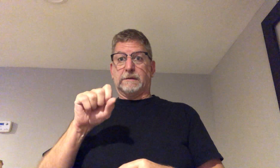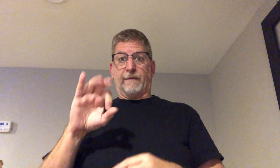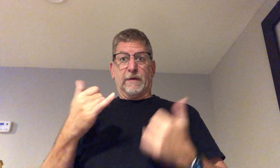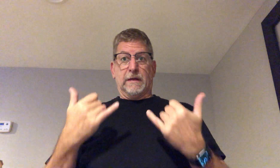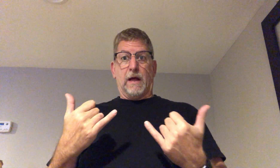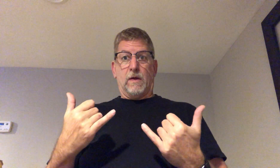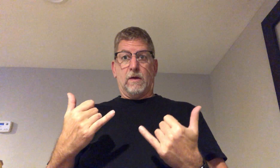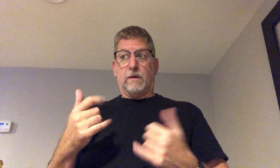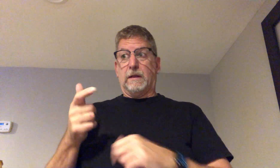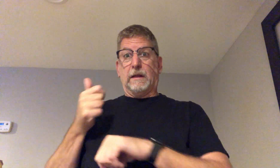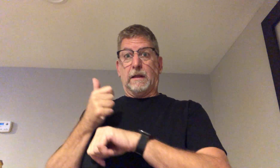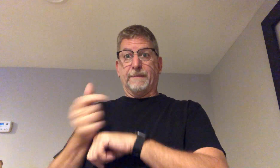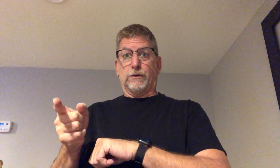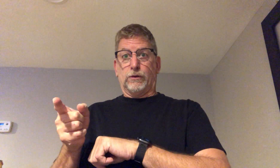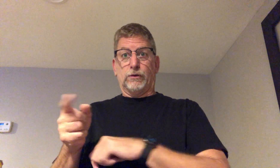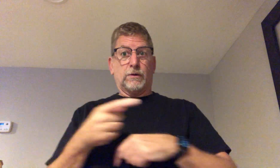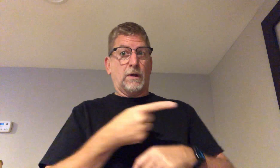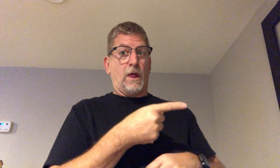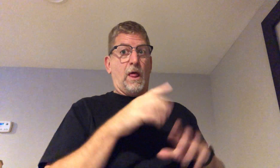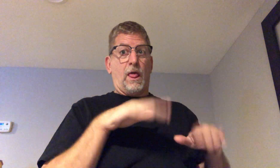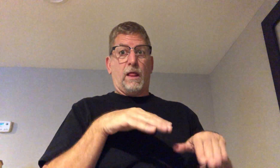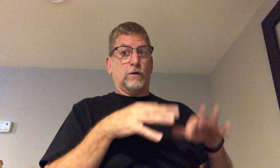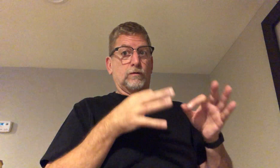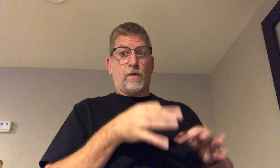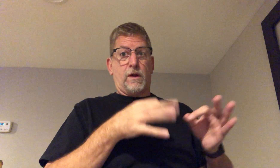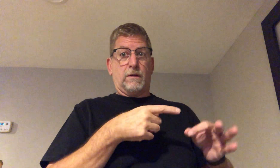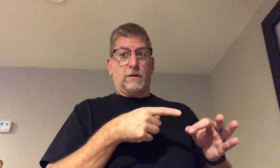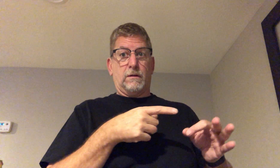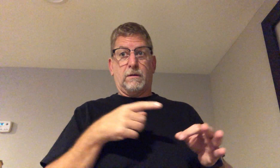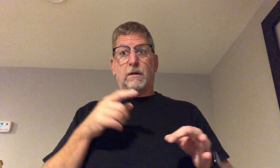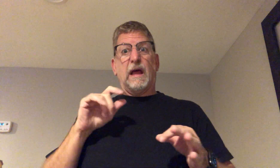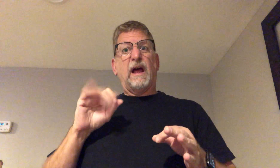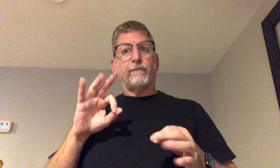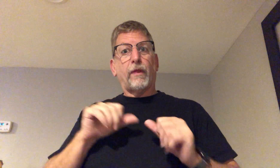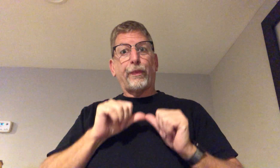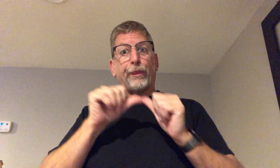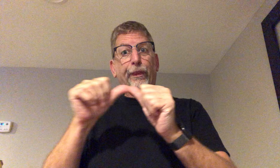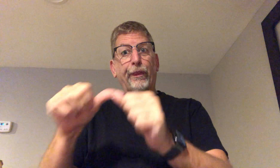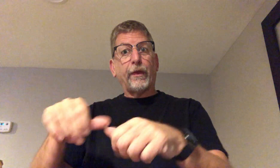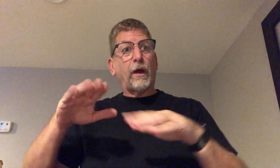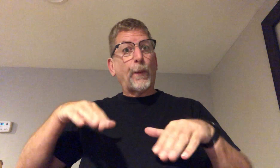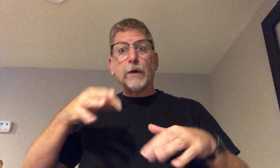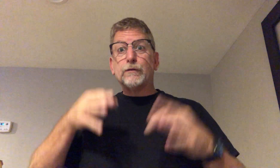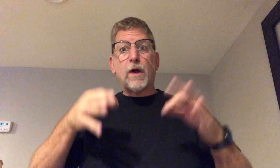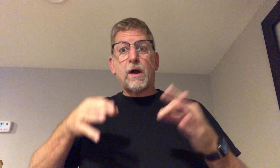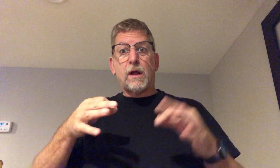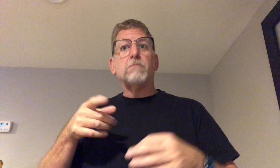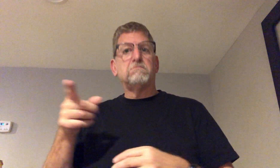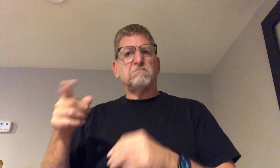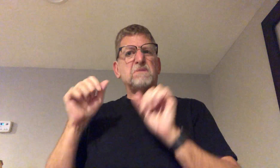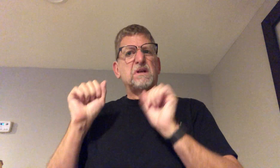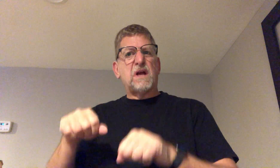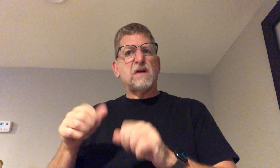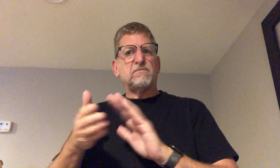As of right now, the president has been impeached, but the Senate has yet to begin the trial. If the trial still doesn't begin until the upcoming presidential election, the president will be able